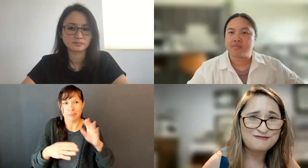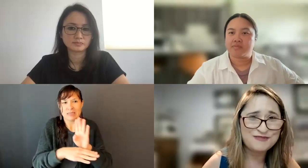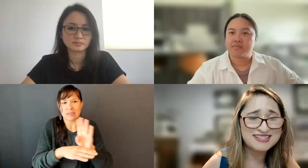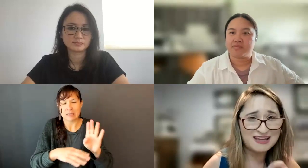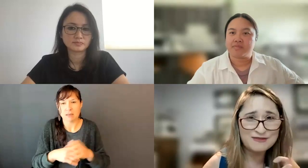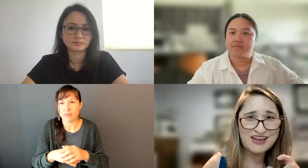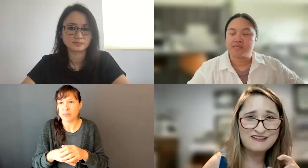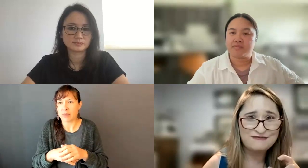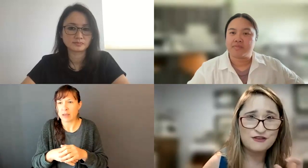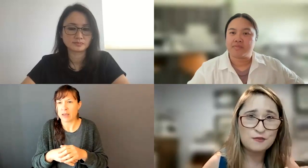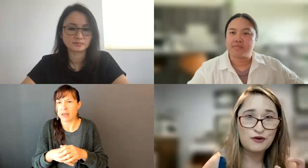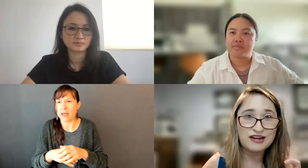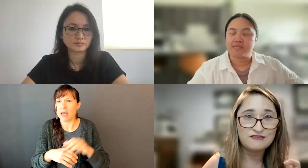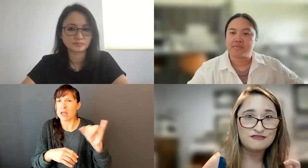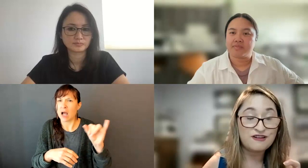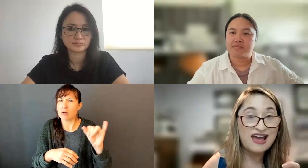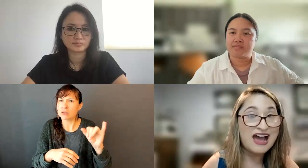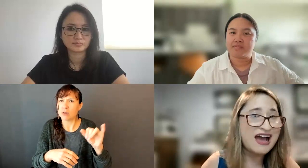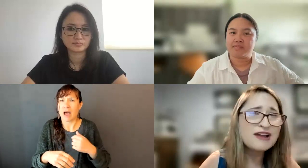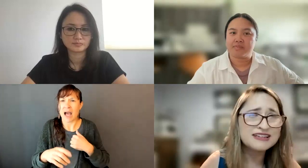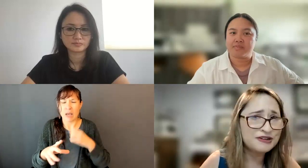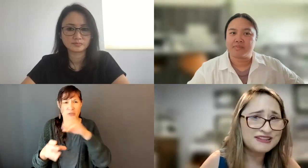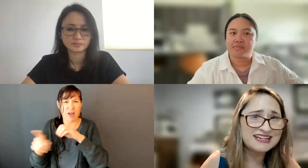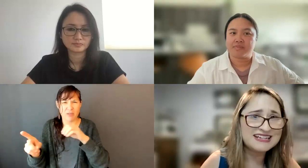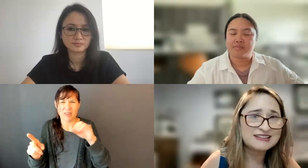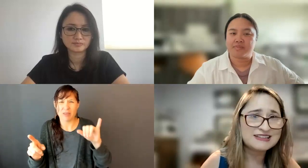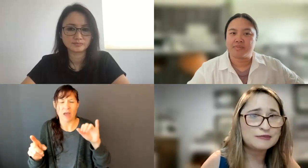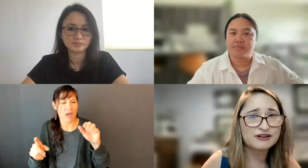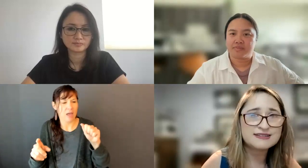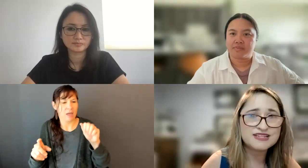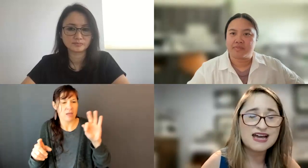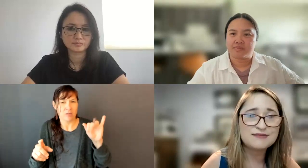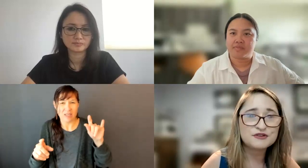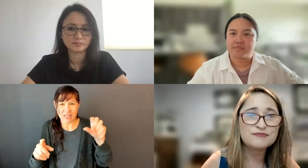Because it gave me that viewpoint of, I'm not the only one that needs a little bit of grace sometimes,